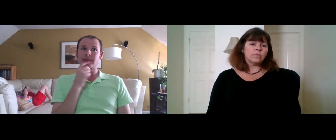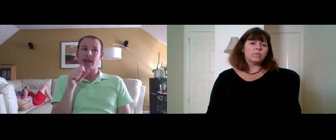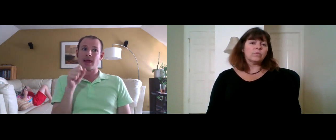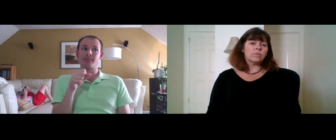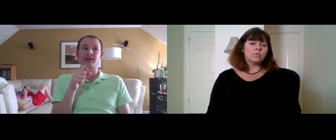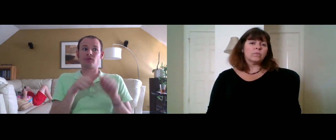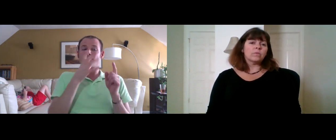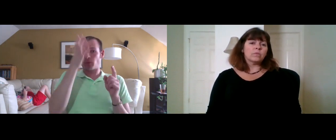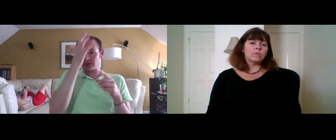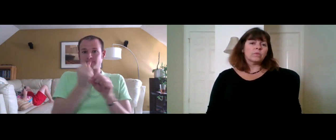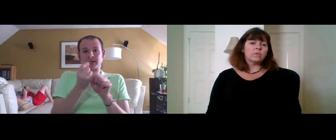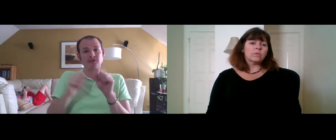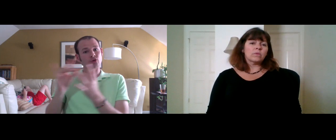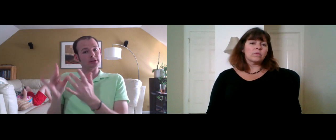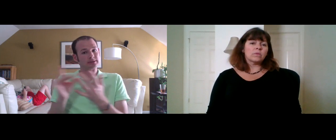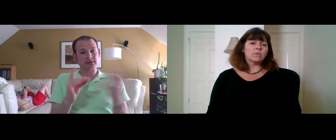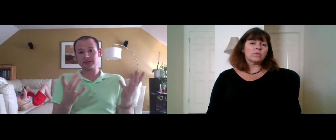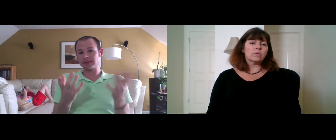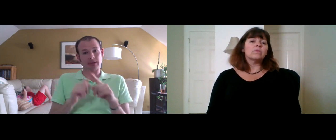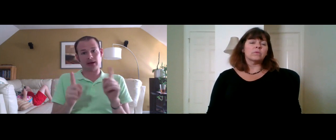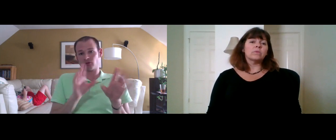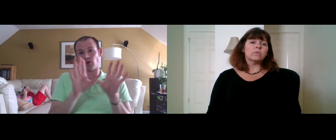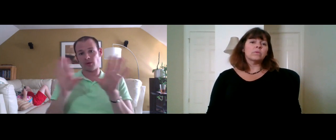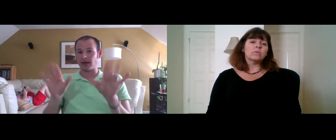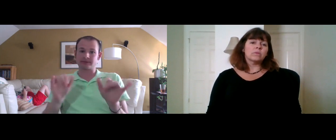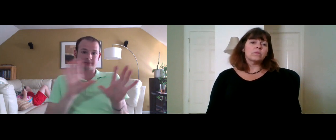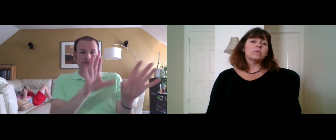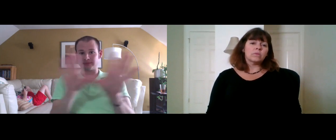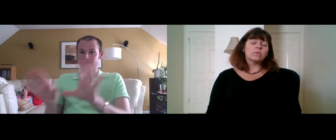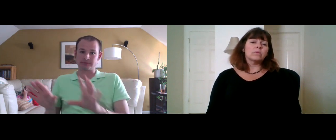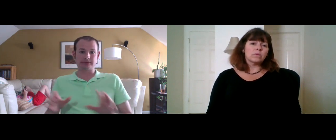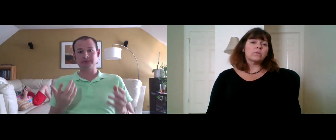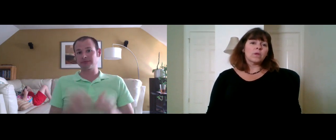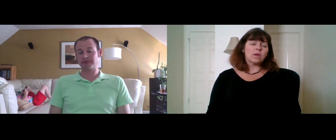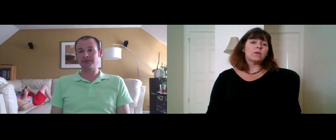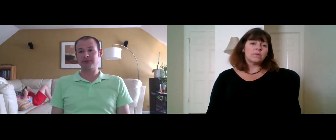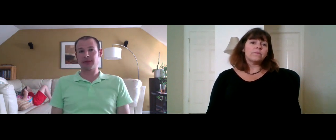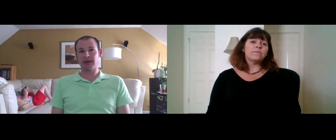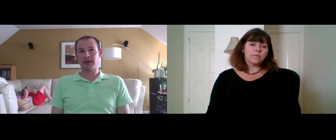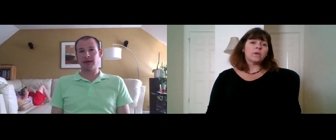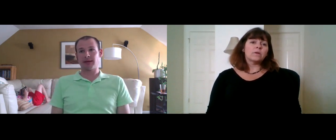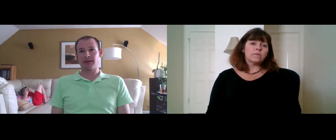Every parent makes different choices Whatever works for each family